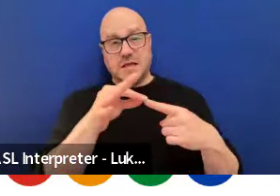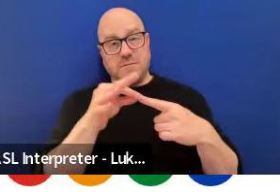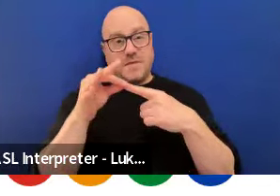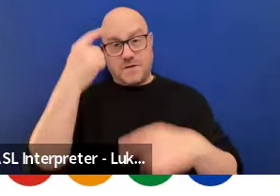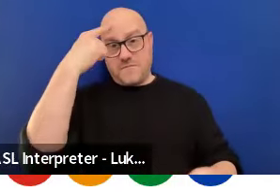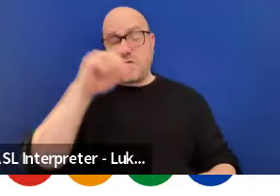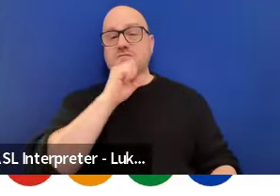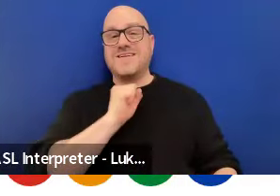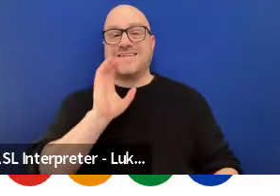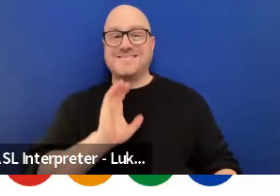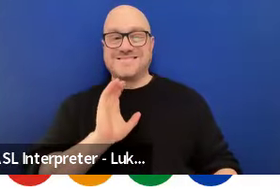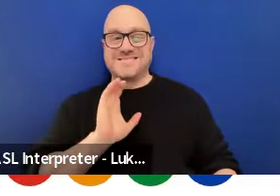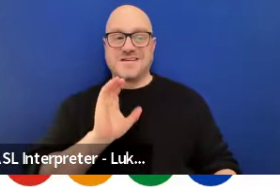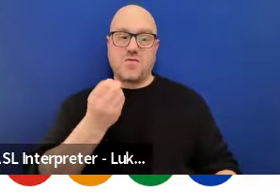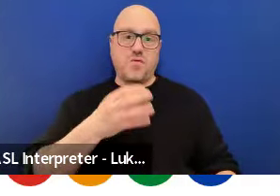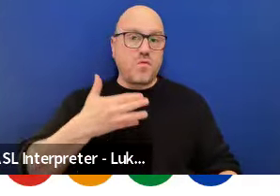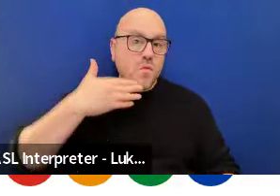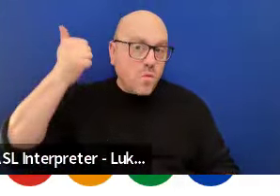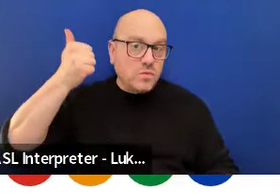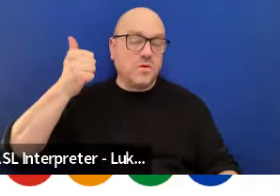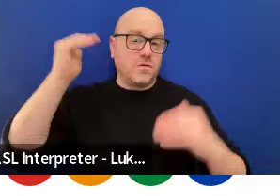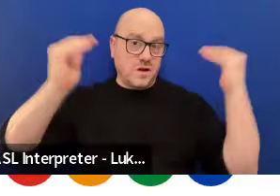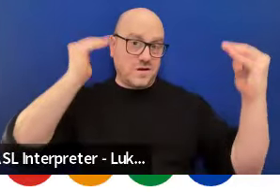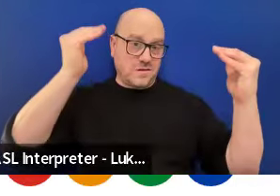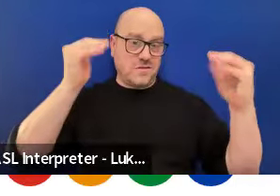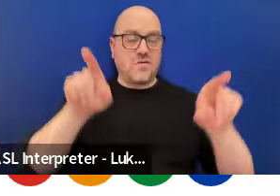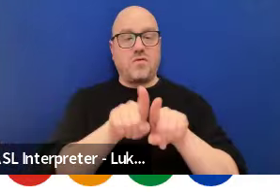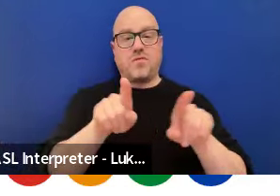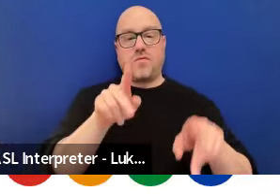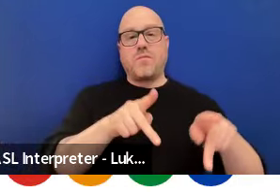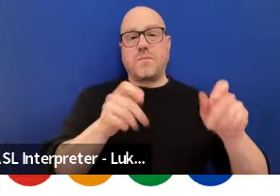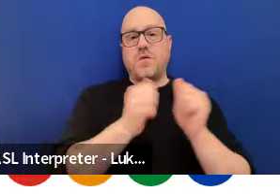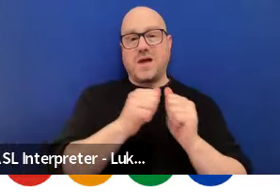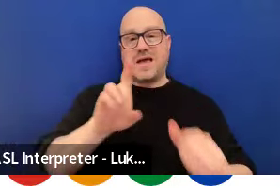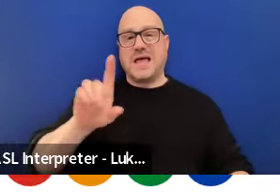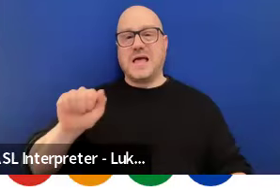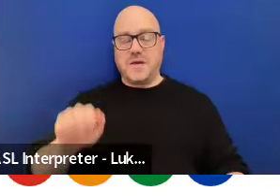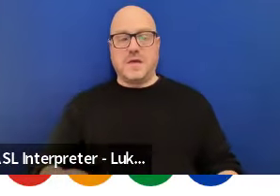REMIND FOLKS ABOUT WHY THIS MATTERS, IN PARTICULAR, FOR OLDER ADULTS AND THOSE OF US WITH DISABILITIES.